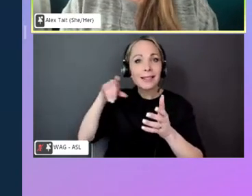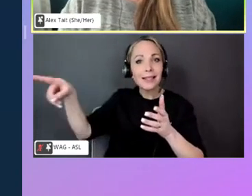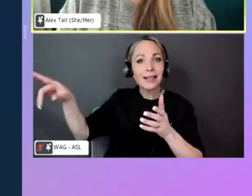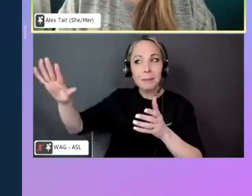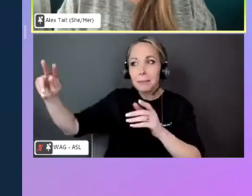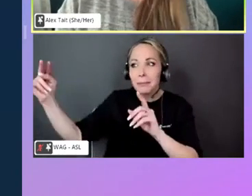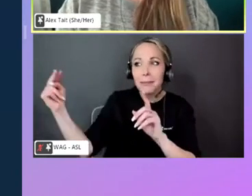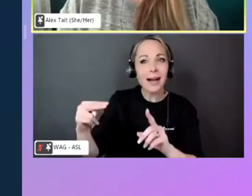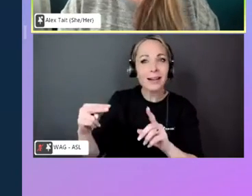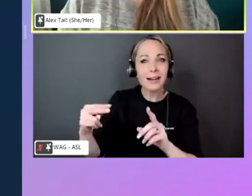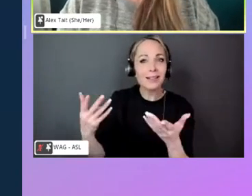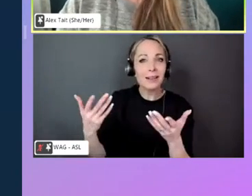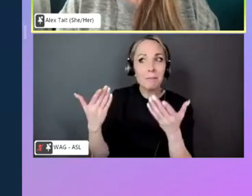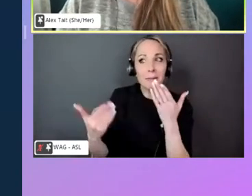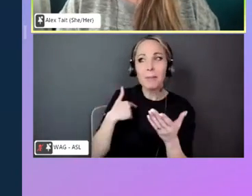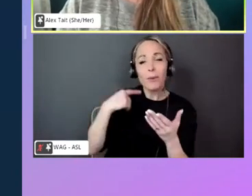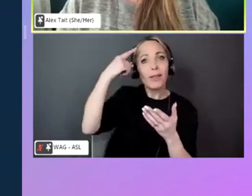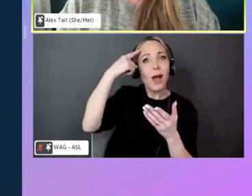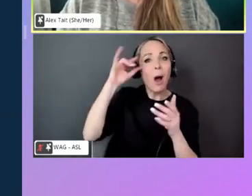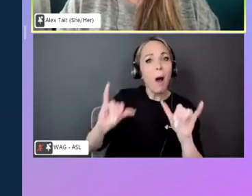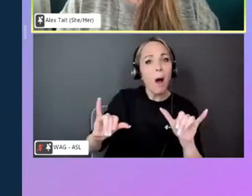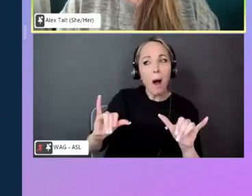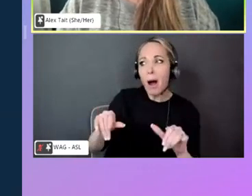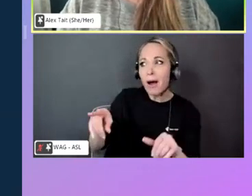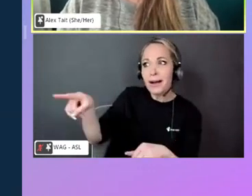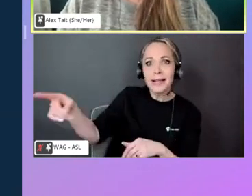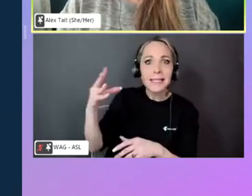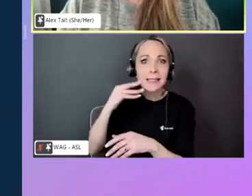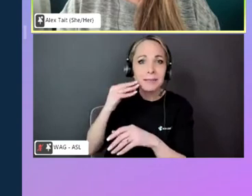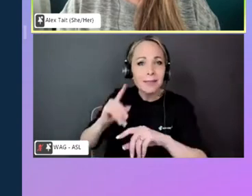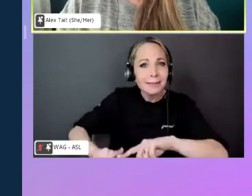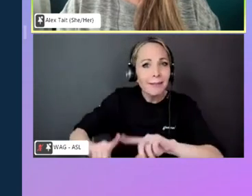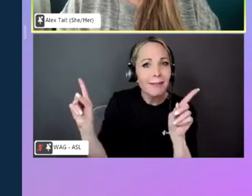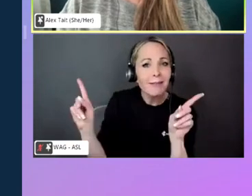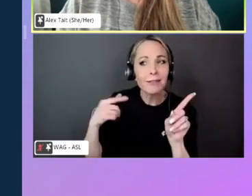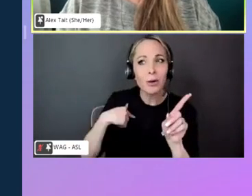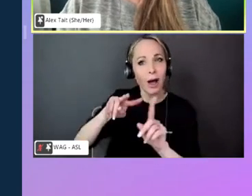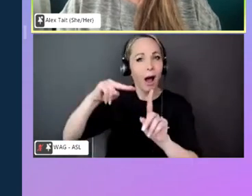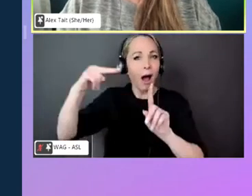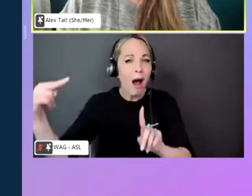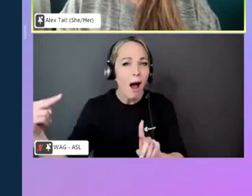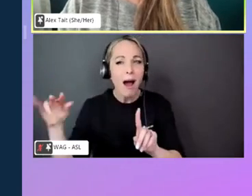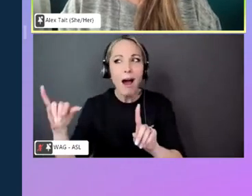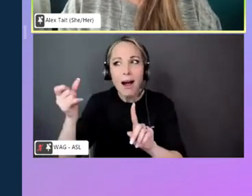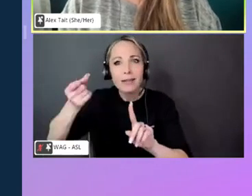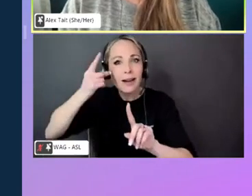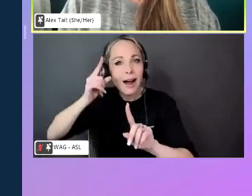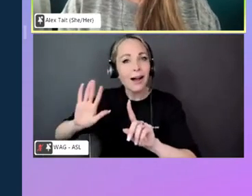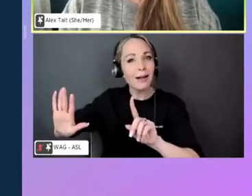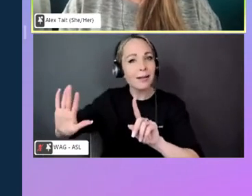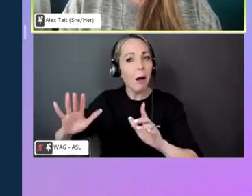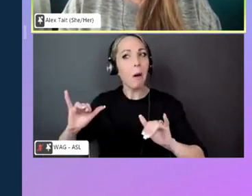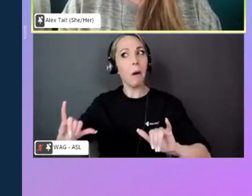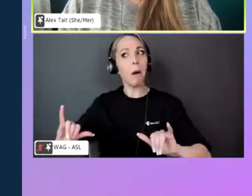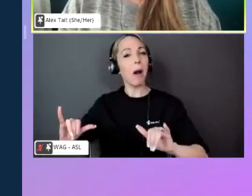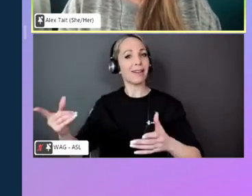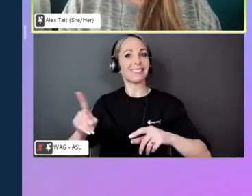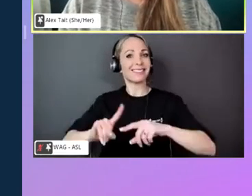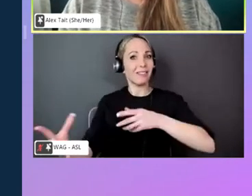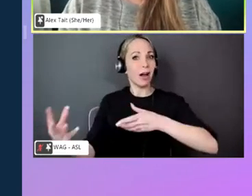case of seniors, assuming the ways they work now should work for them. We have a big opportunity and tact.